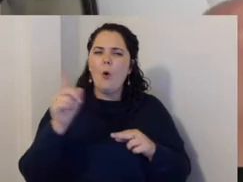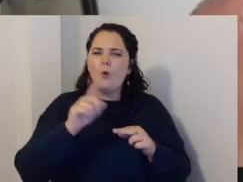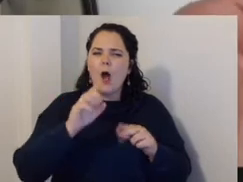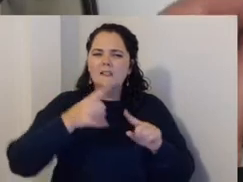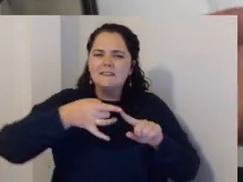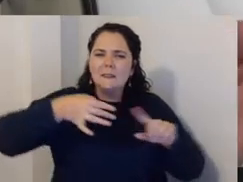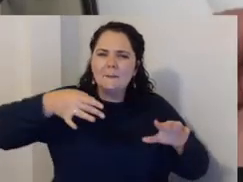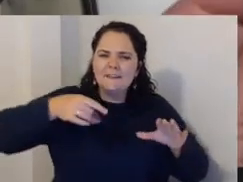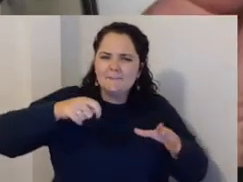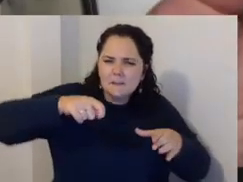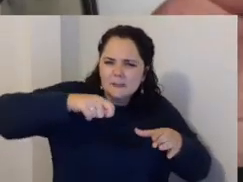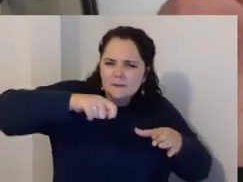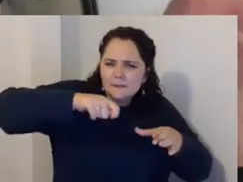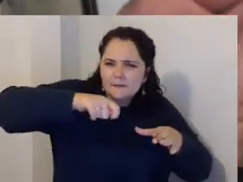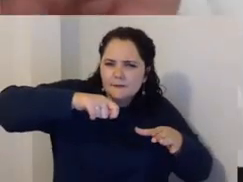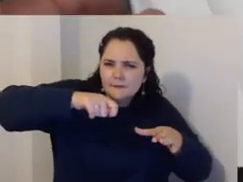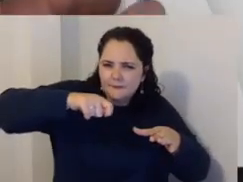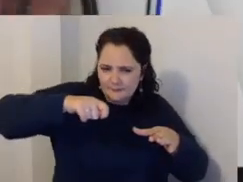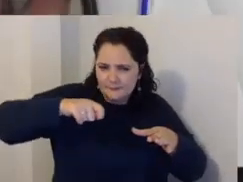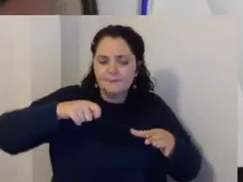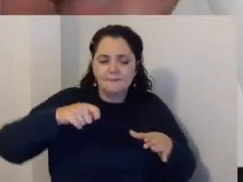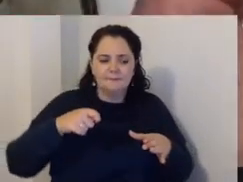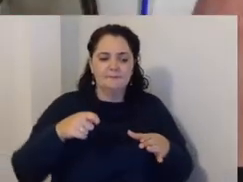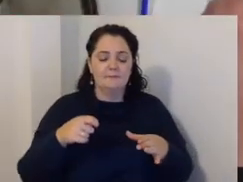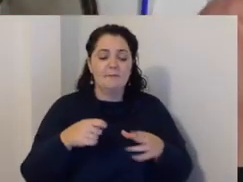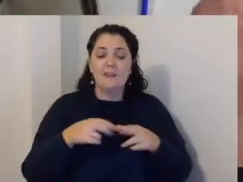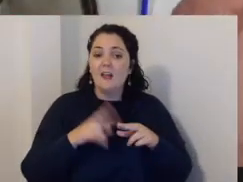if you don't have a little click eraser like that that's alright, just take your knife and